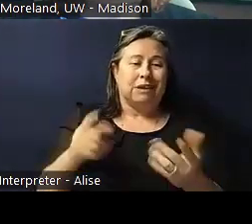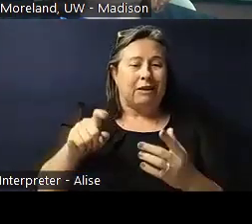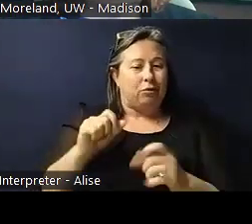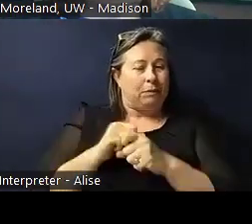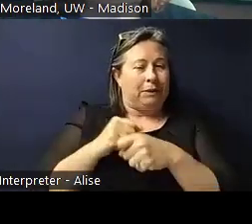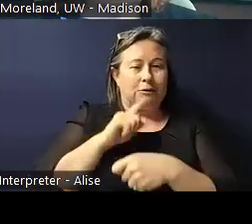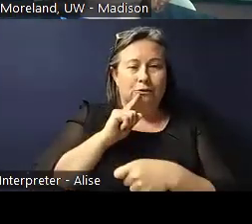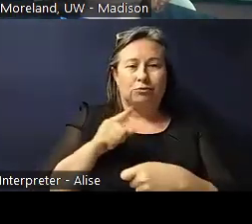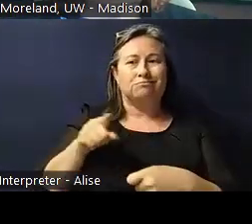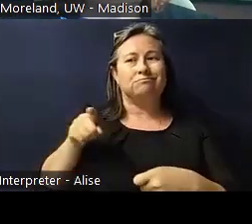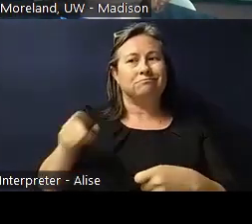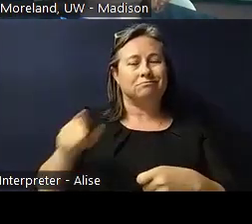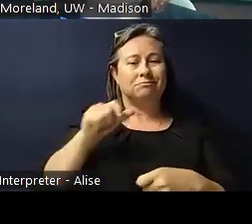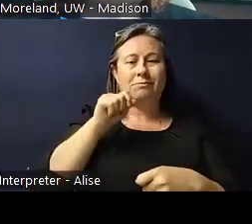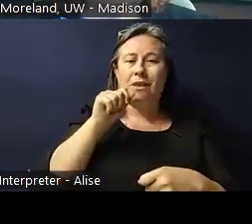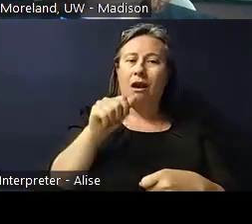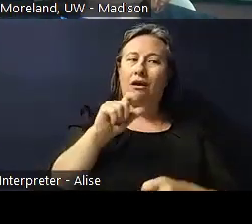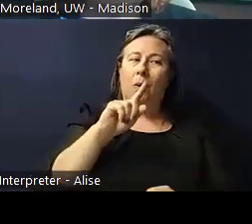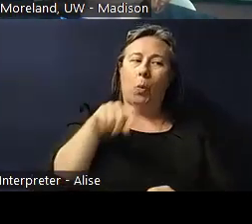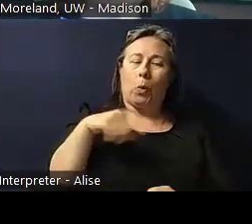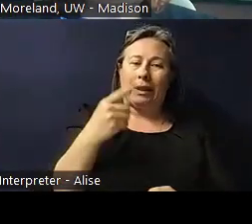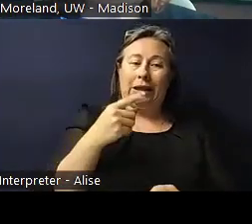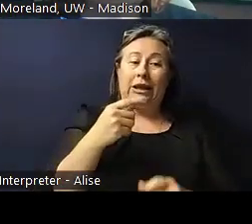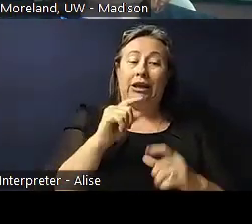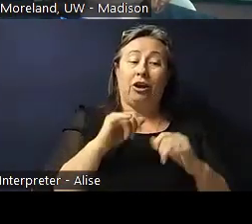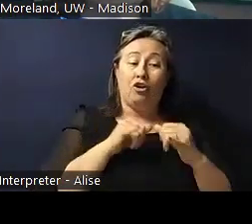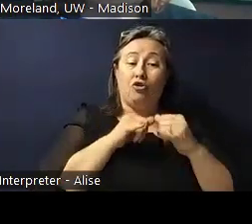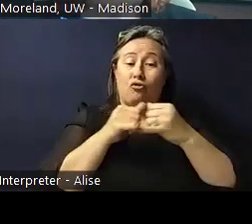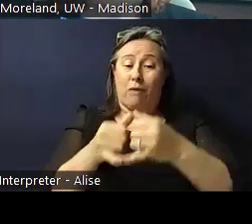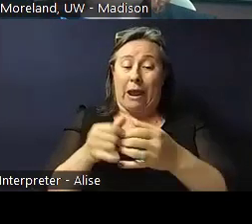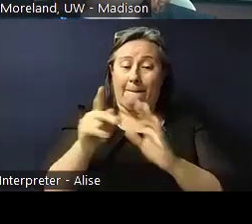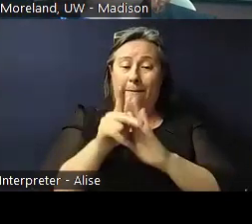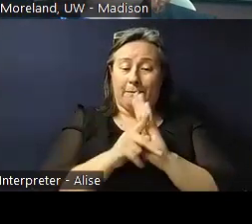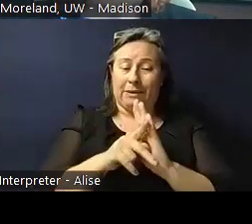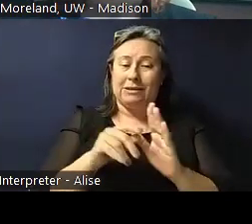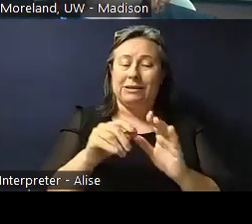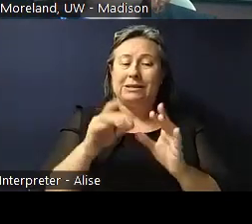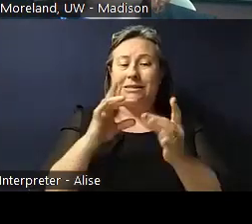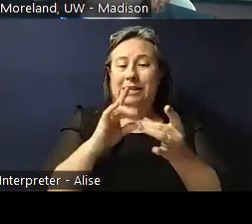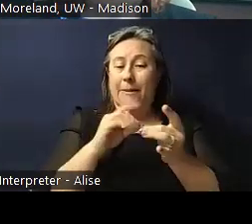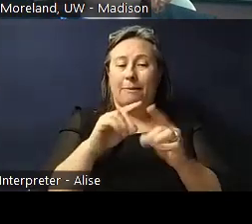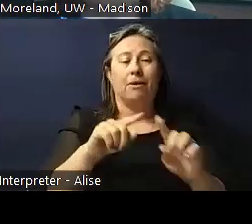that it's not only the grant's policy statement but that other federal rules are not being violated